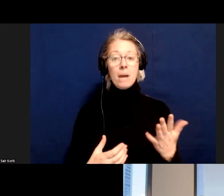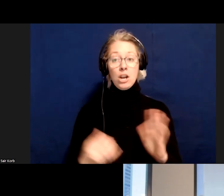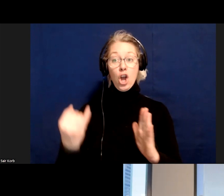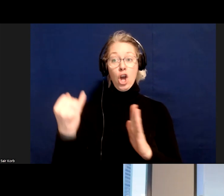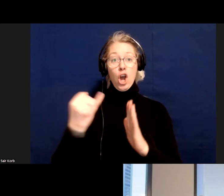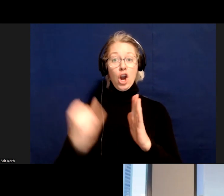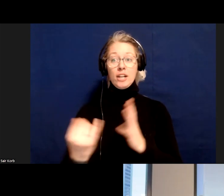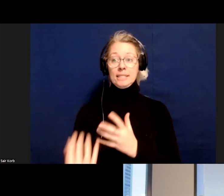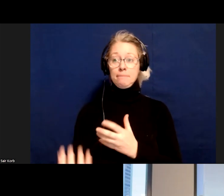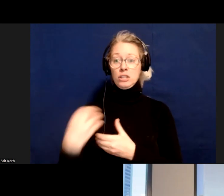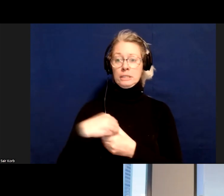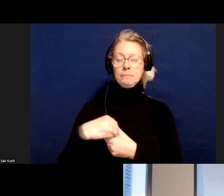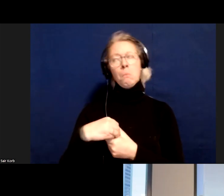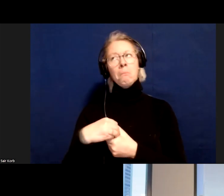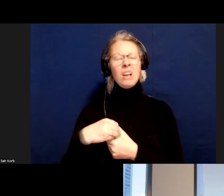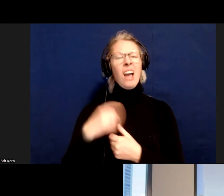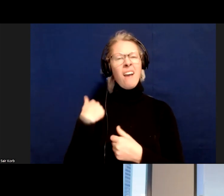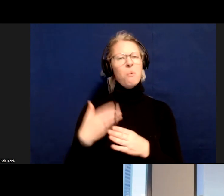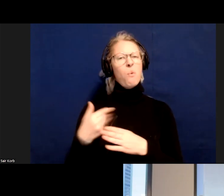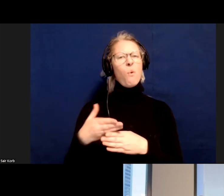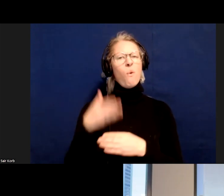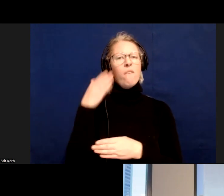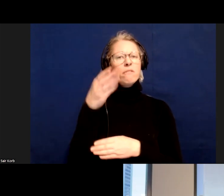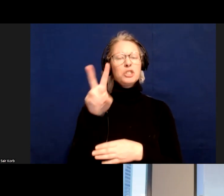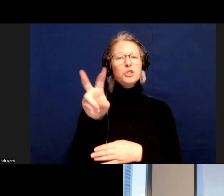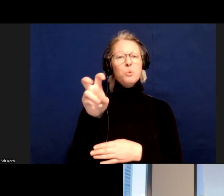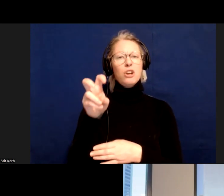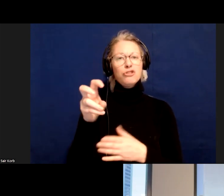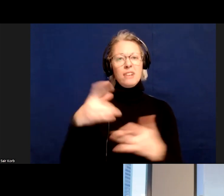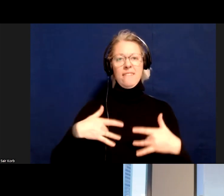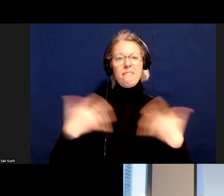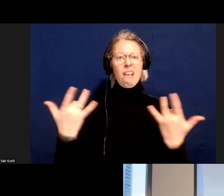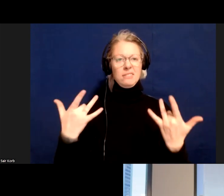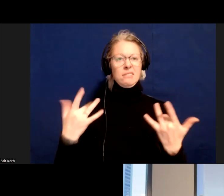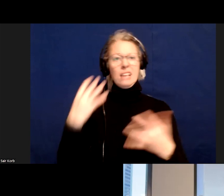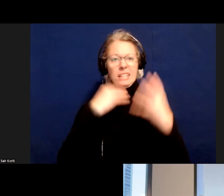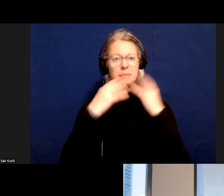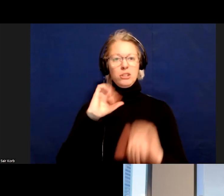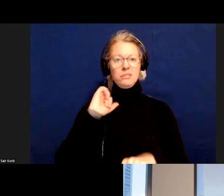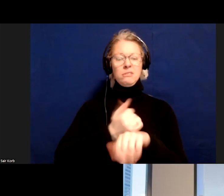we have over 200 events and experiences scheduled. So it sounds to me like maybe there's a more